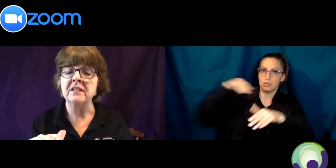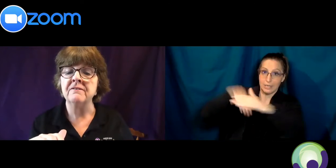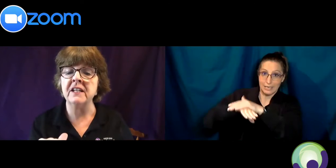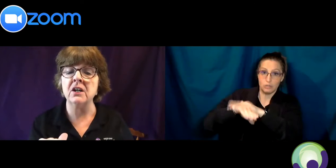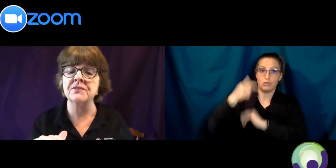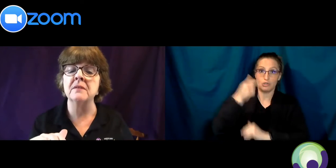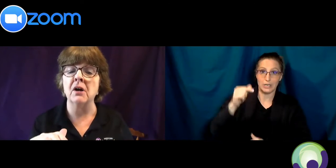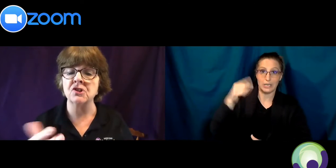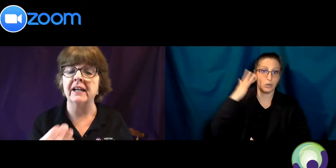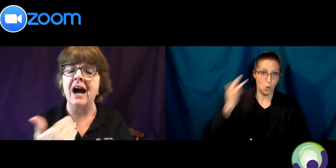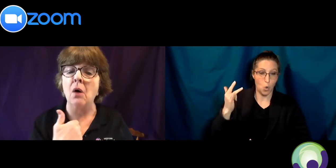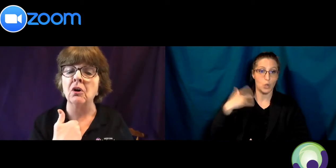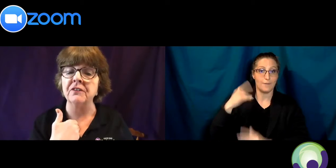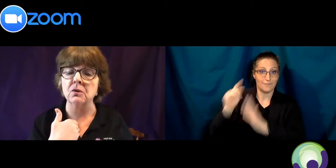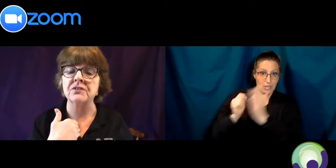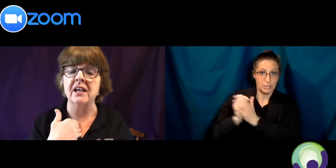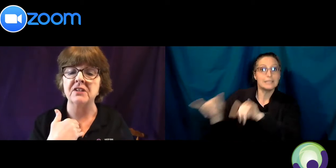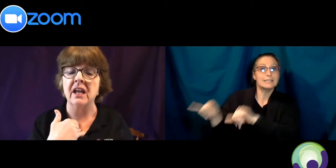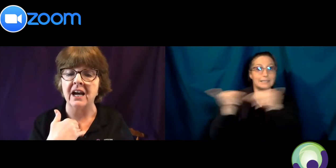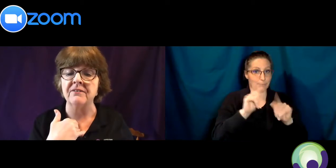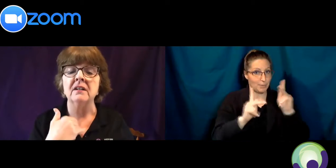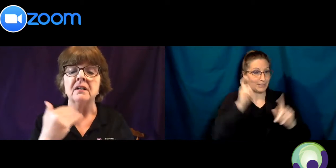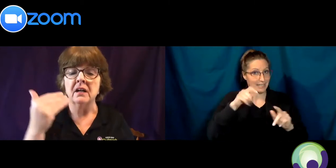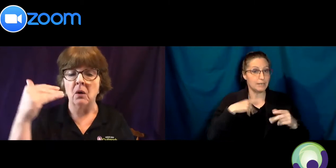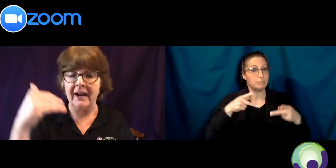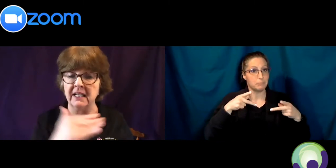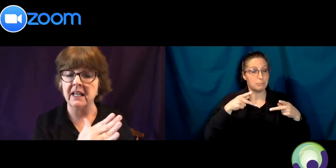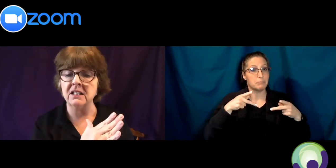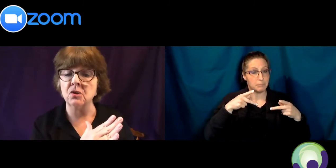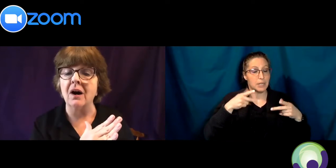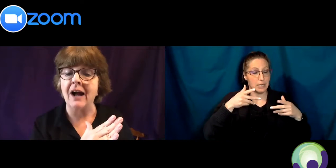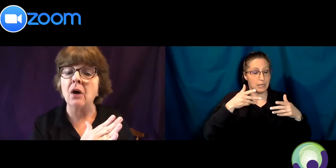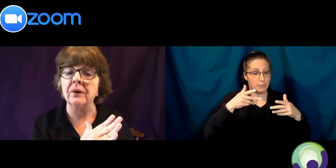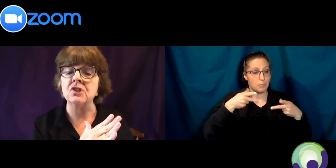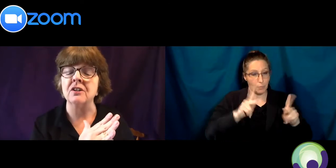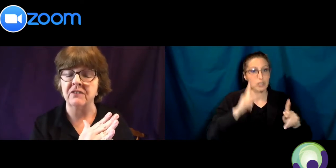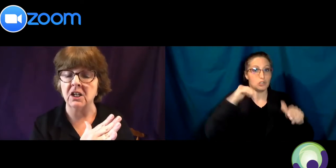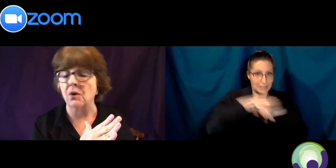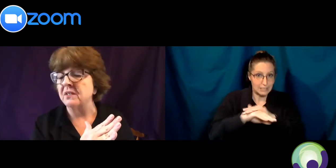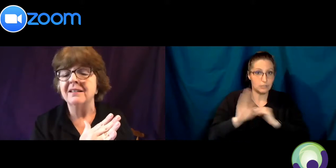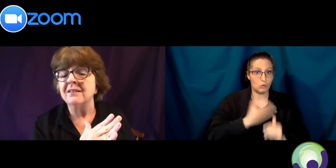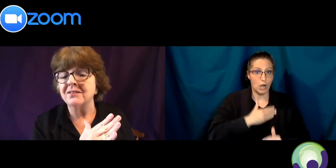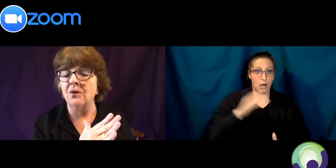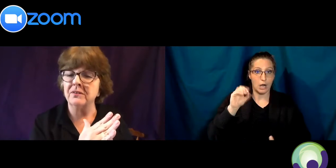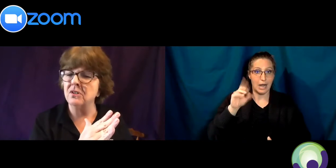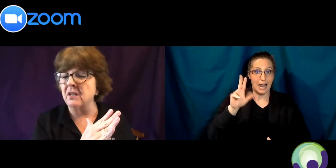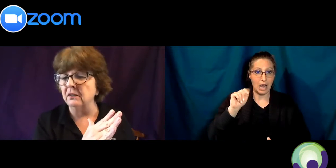videos much like our viewers have to have a way to get into our Outreach videos. So just a little